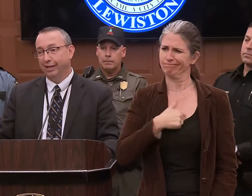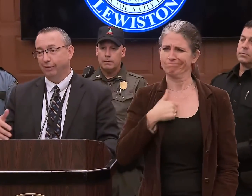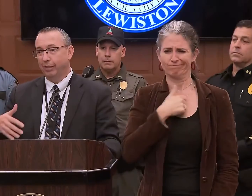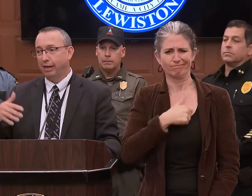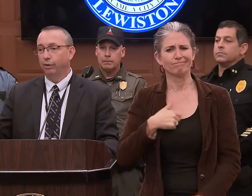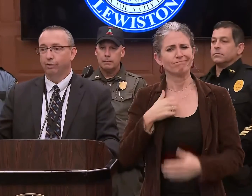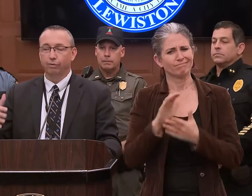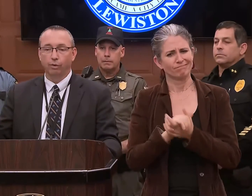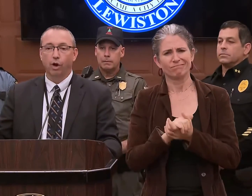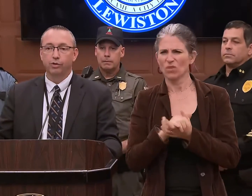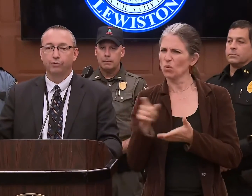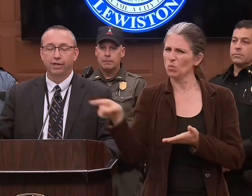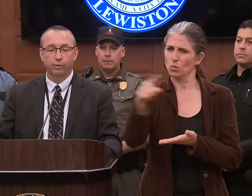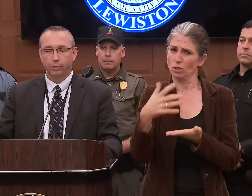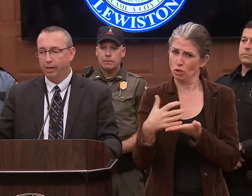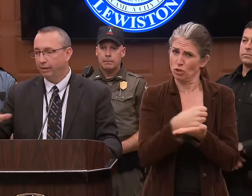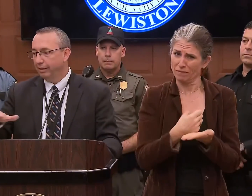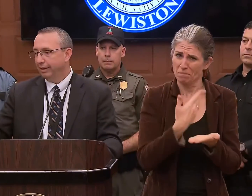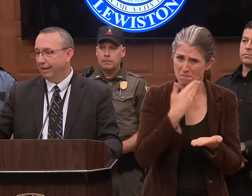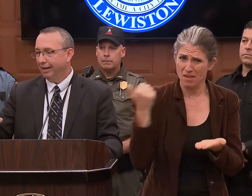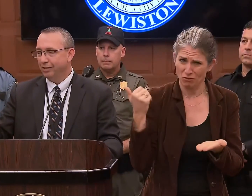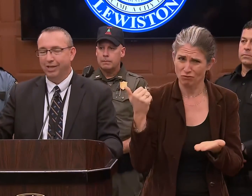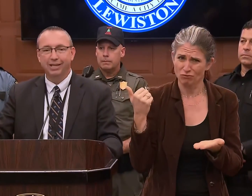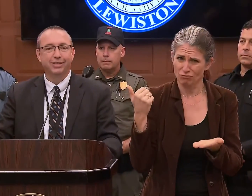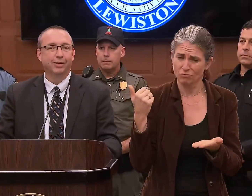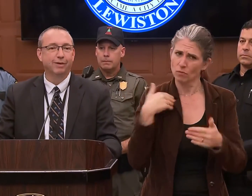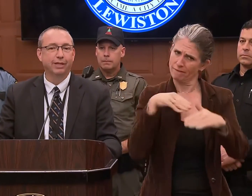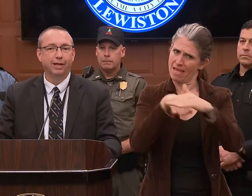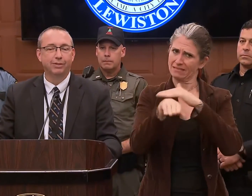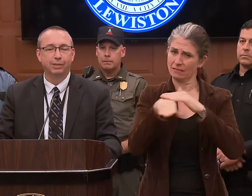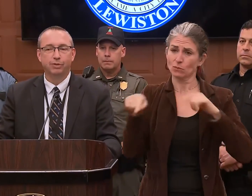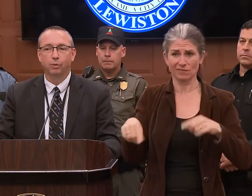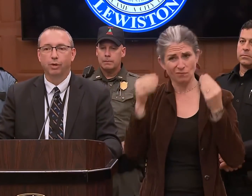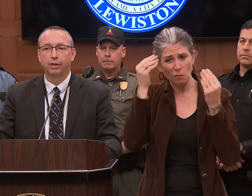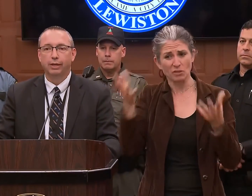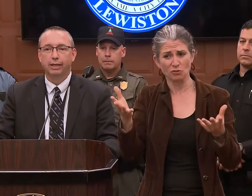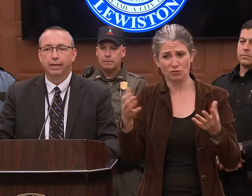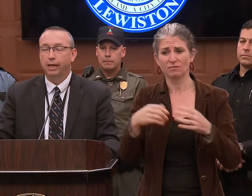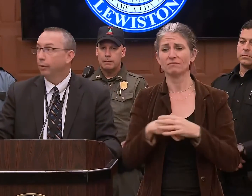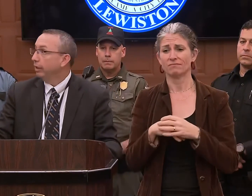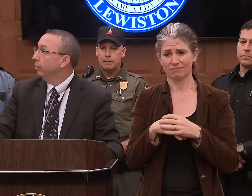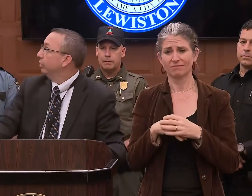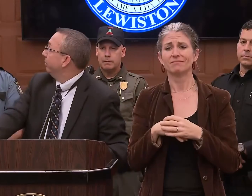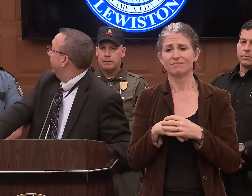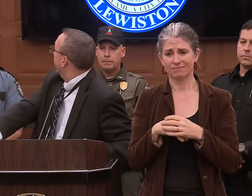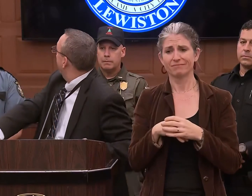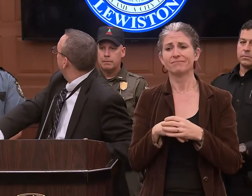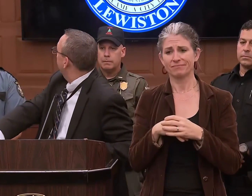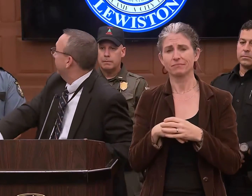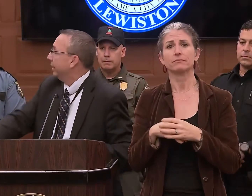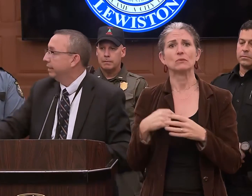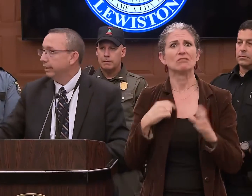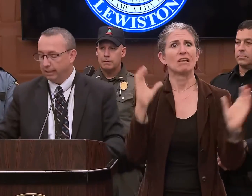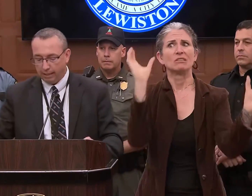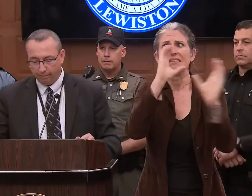language expressions help set tone of what's being said and help show punctuation like question marks or exclamation points,